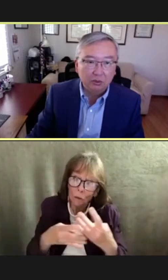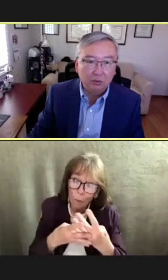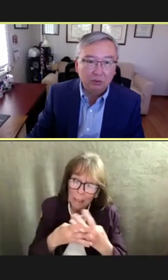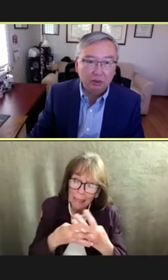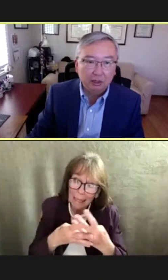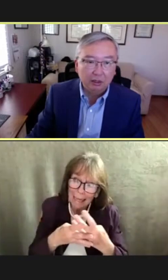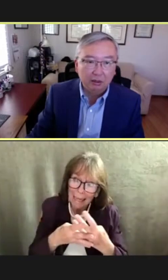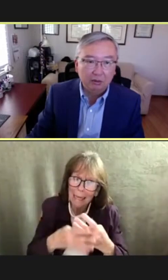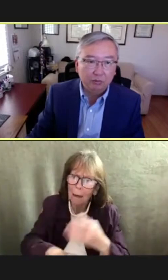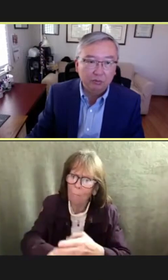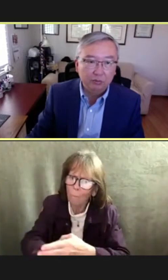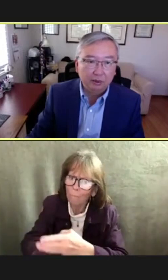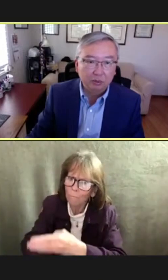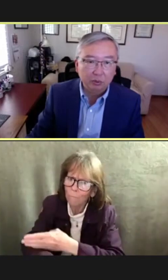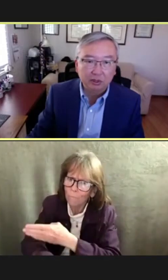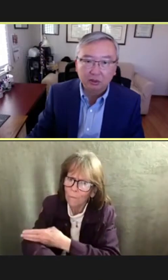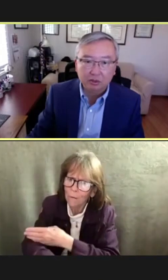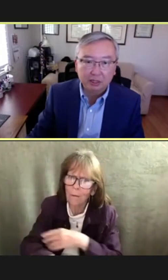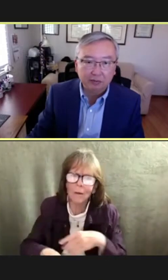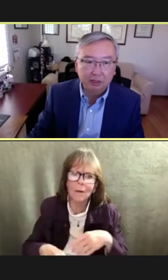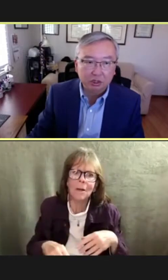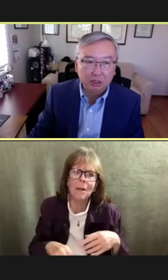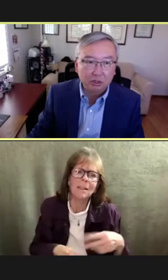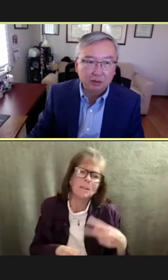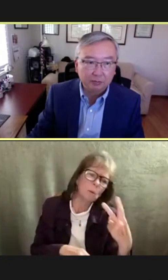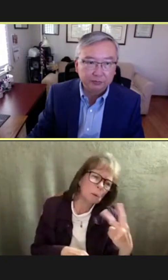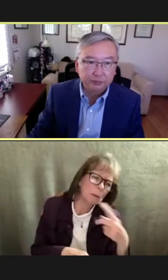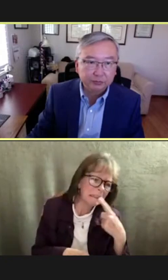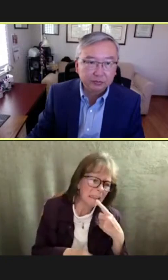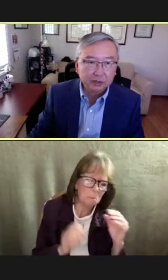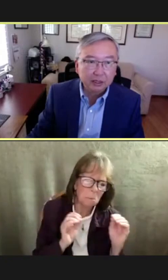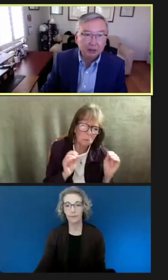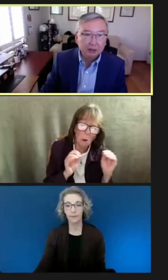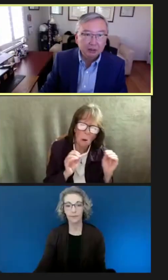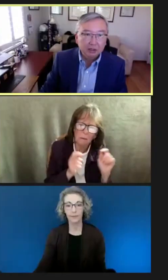and only two reported no significant changes.